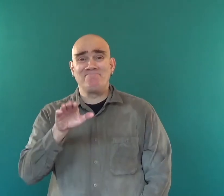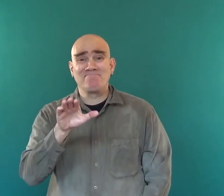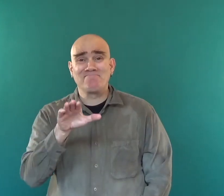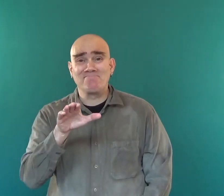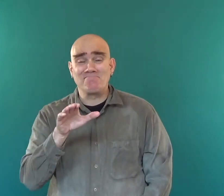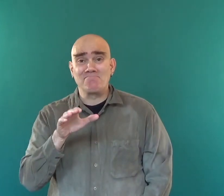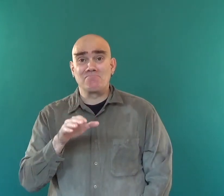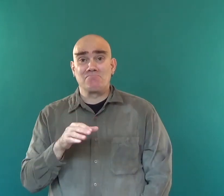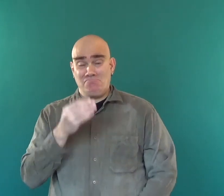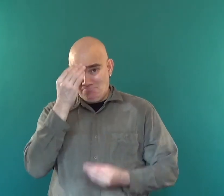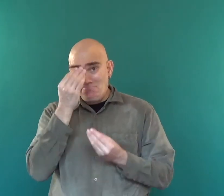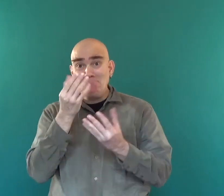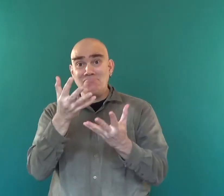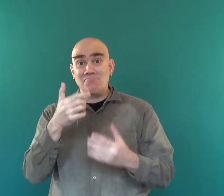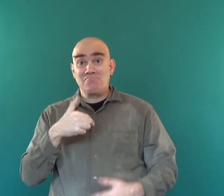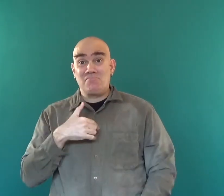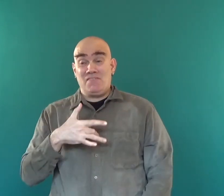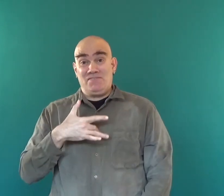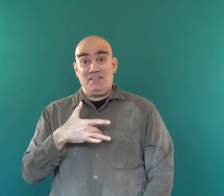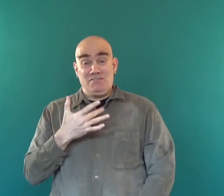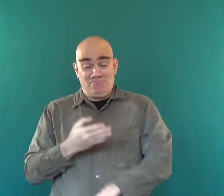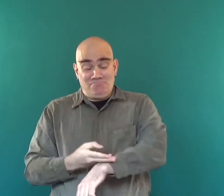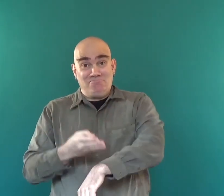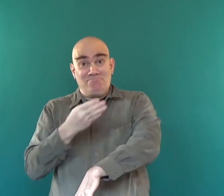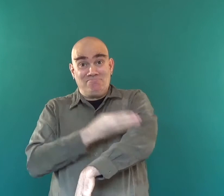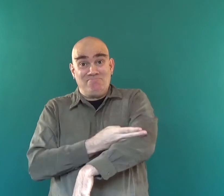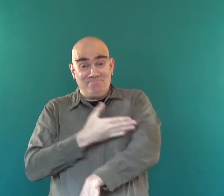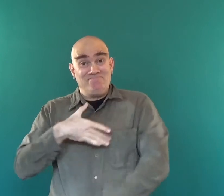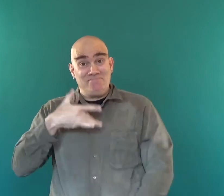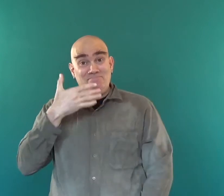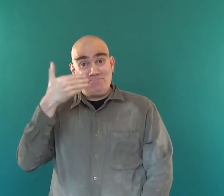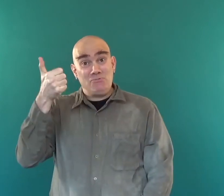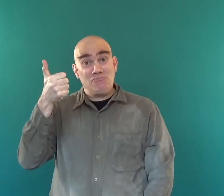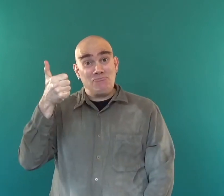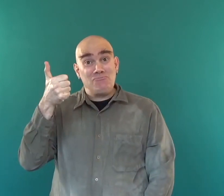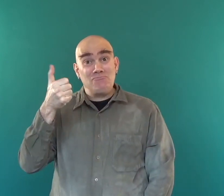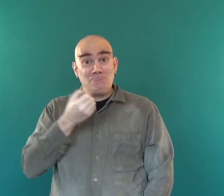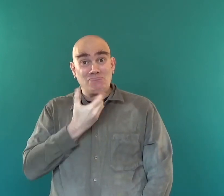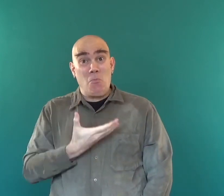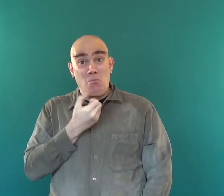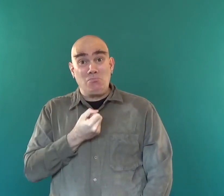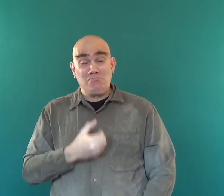"I am feeling much better now, Toad," said Frog.